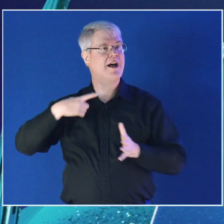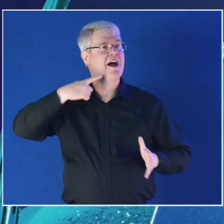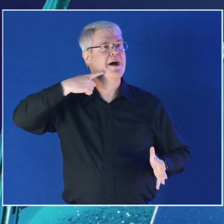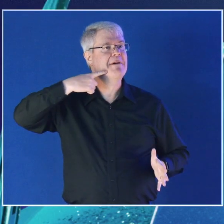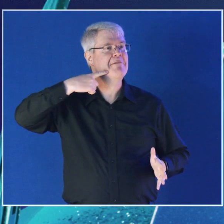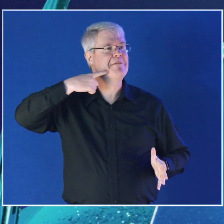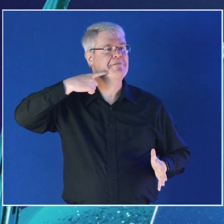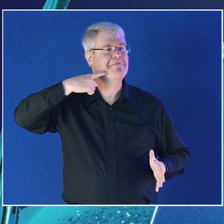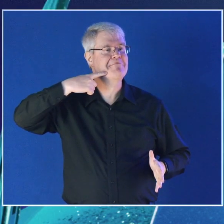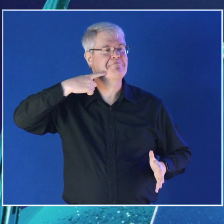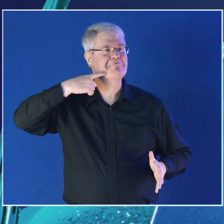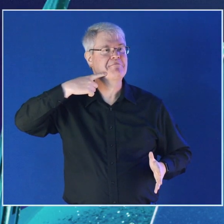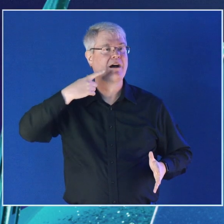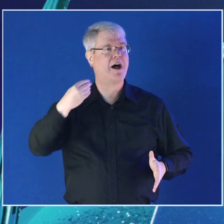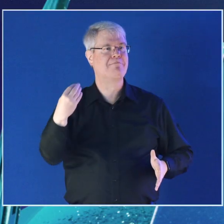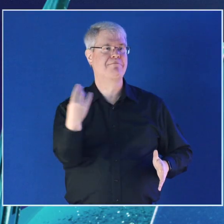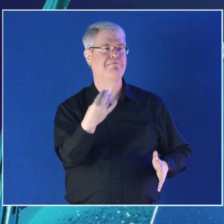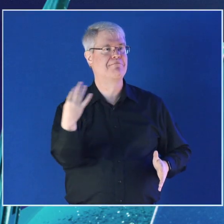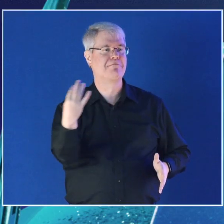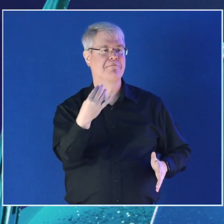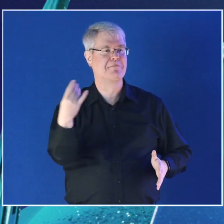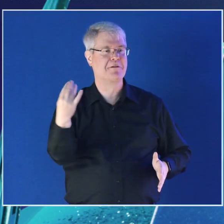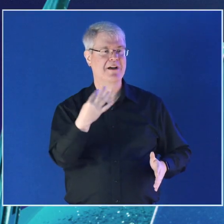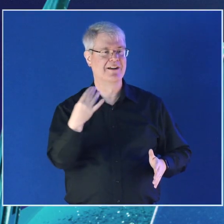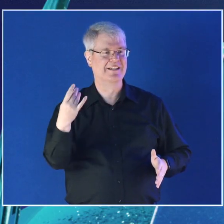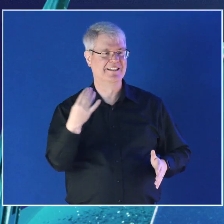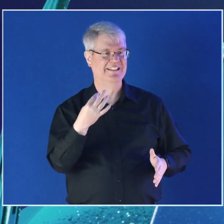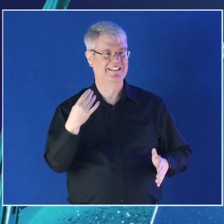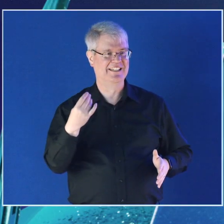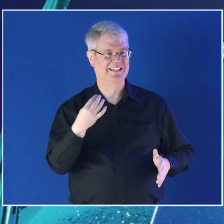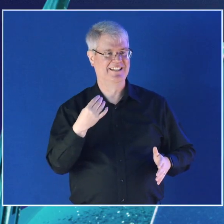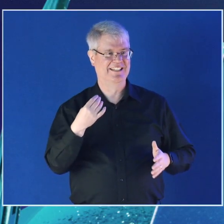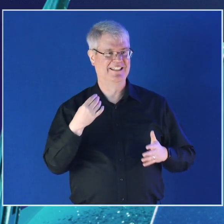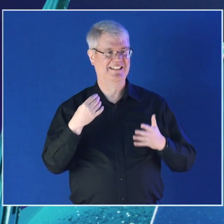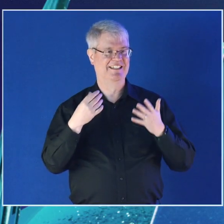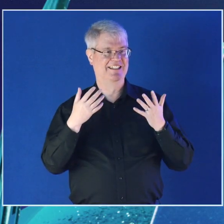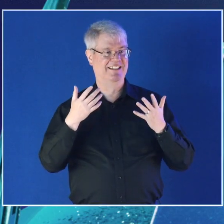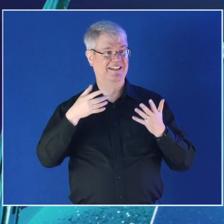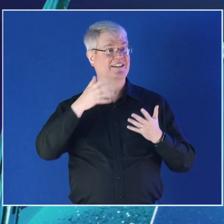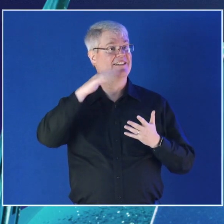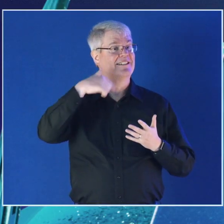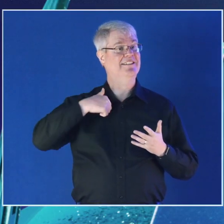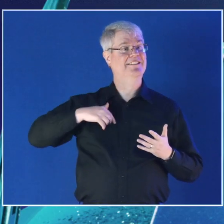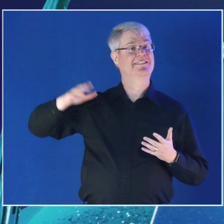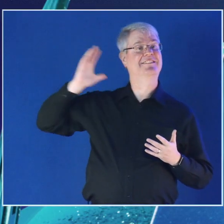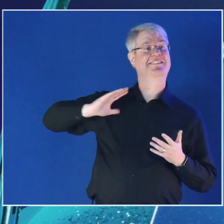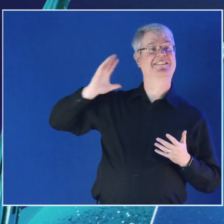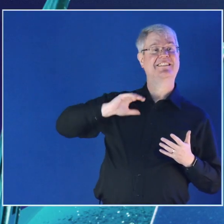How many of us watched sci-fi growing up? You could see people just naturally talking to the computer.